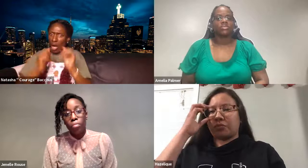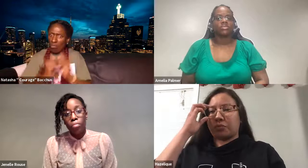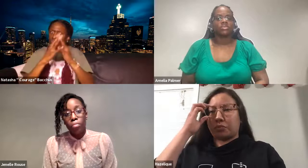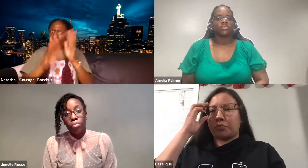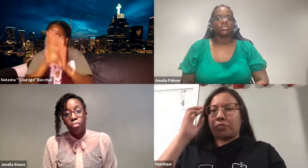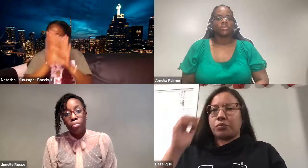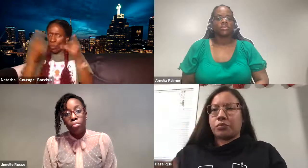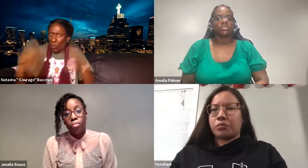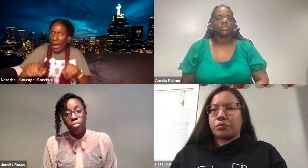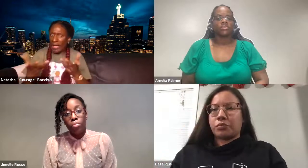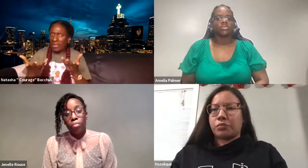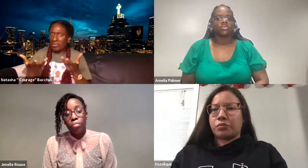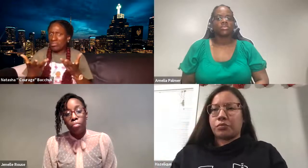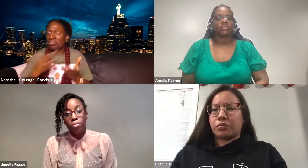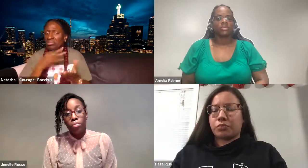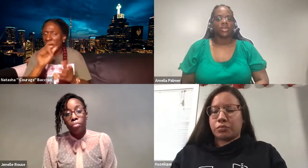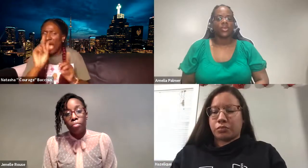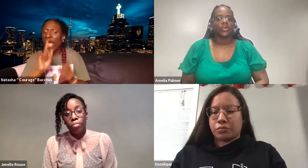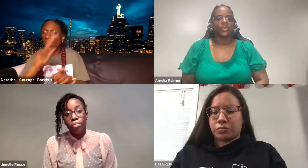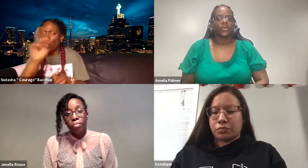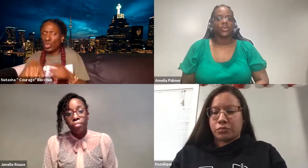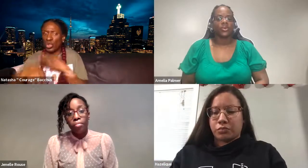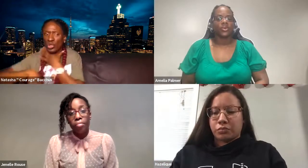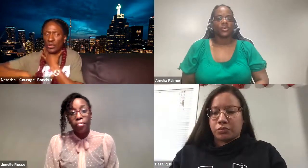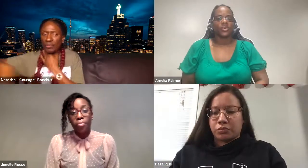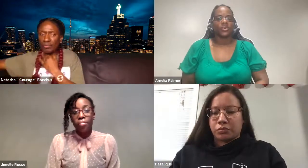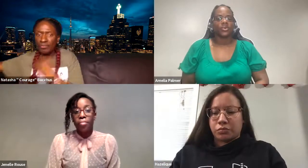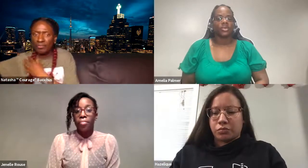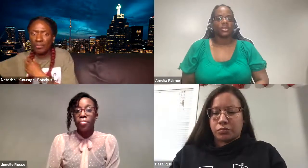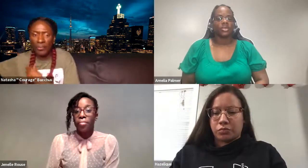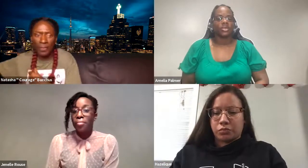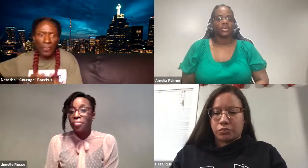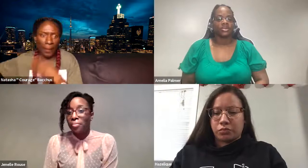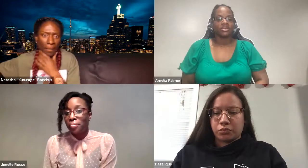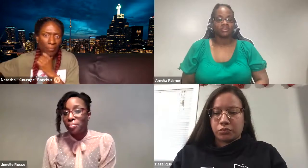do with oneida sign language... so the development of these languages... does anyone